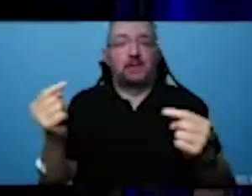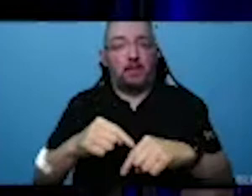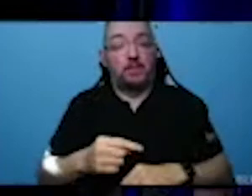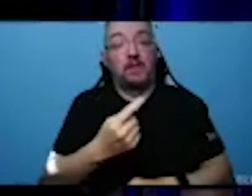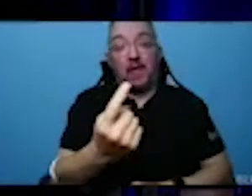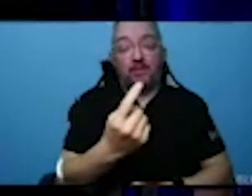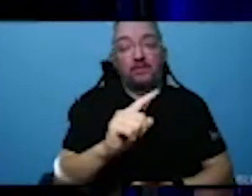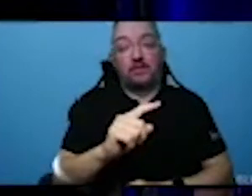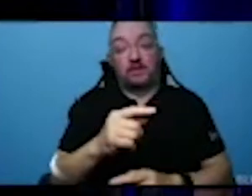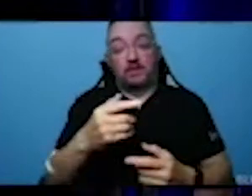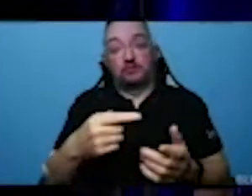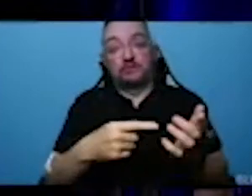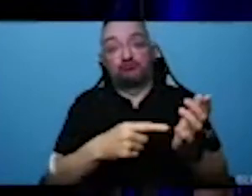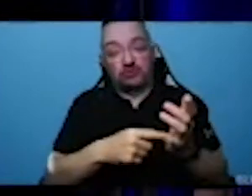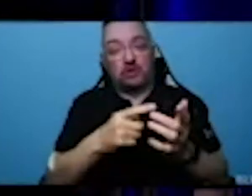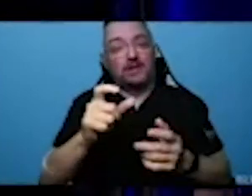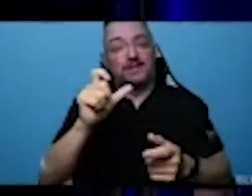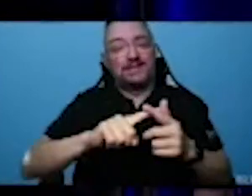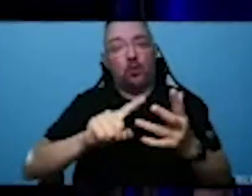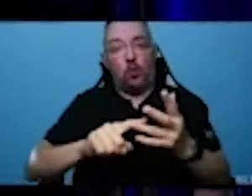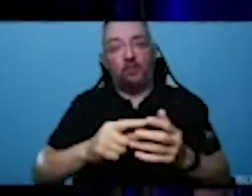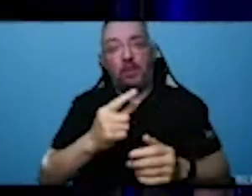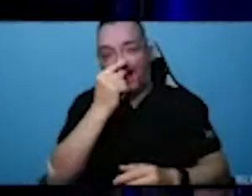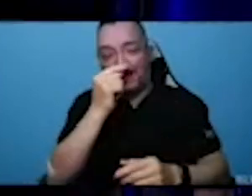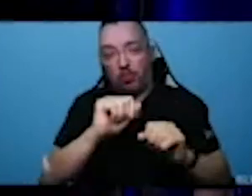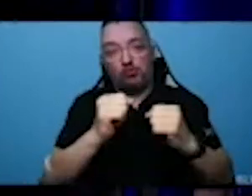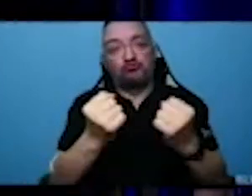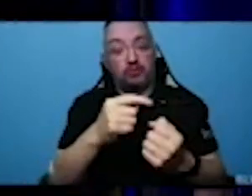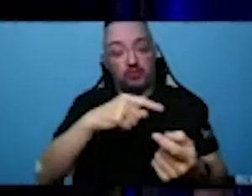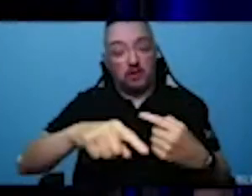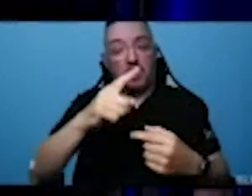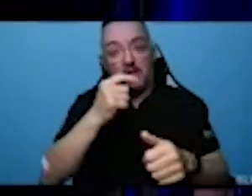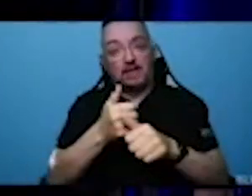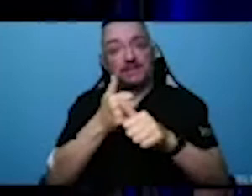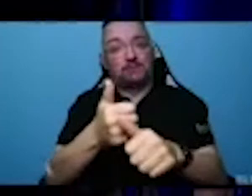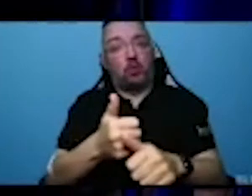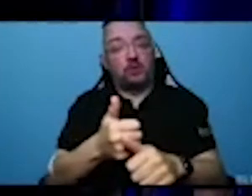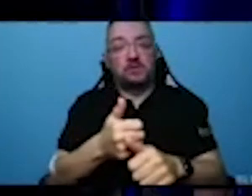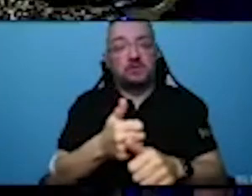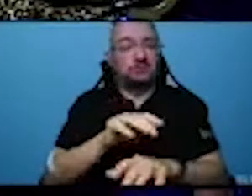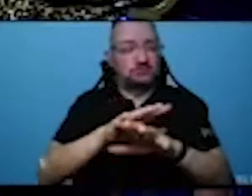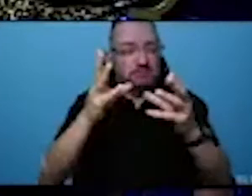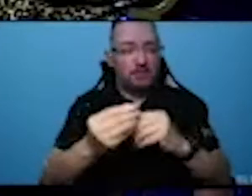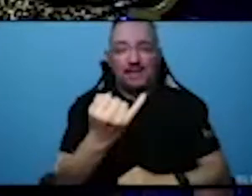supports over 6,000 people who've got learning disabilities and their families, and is clearly deeply involved